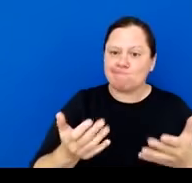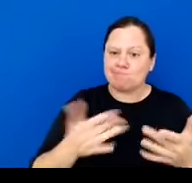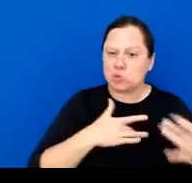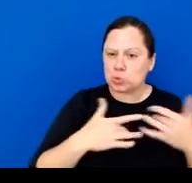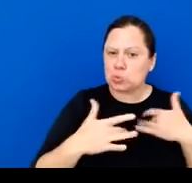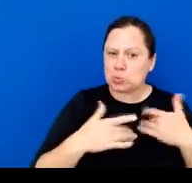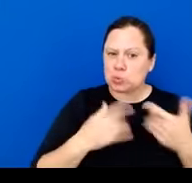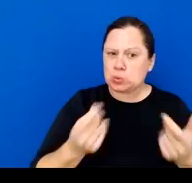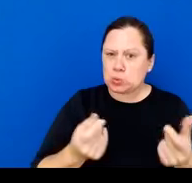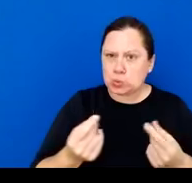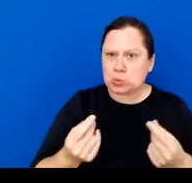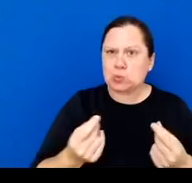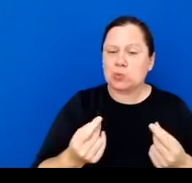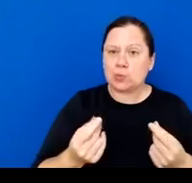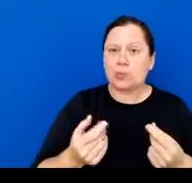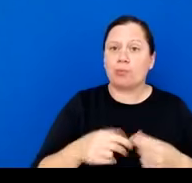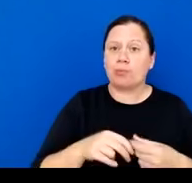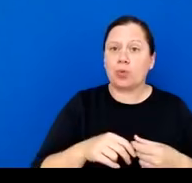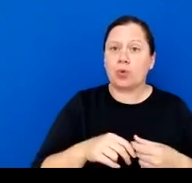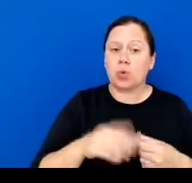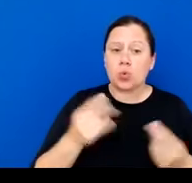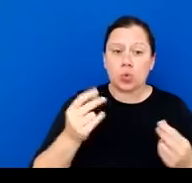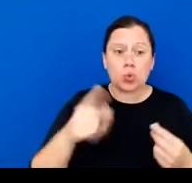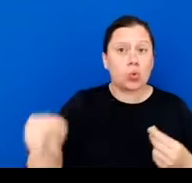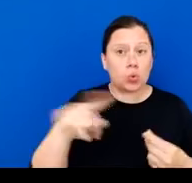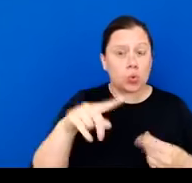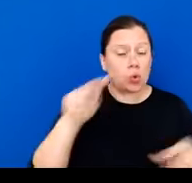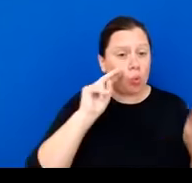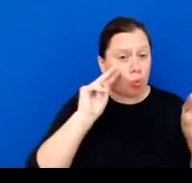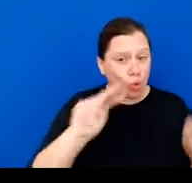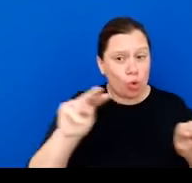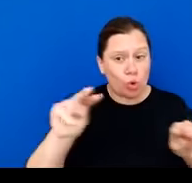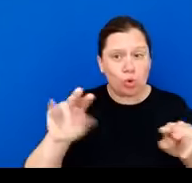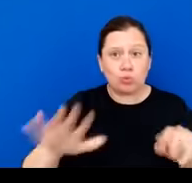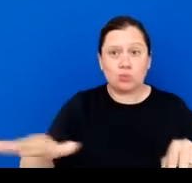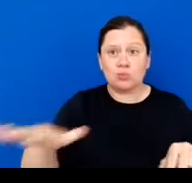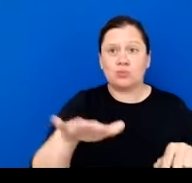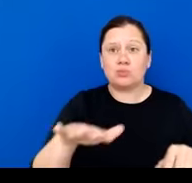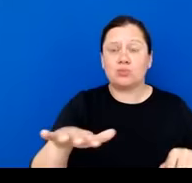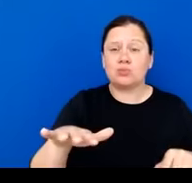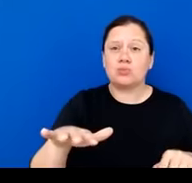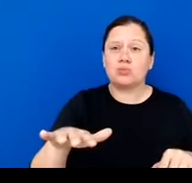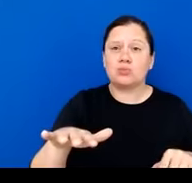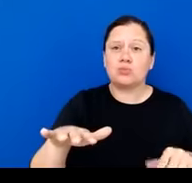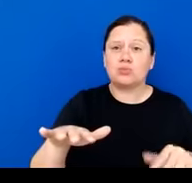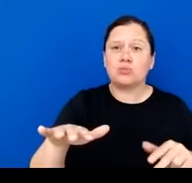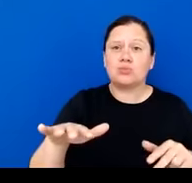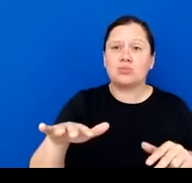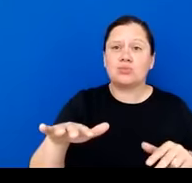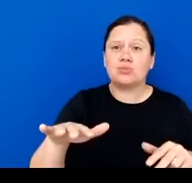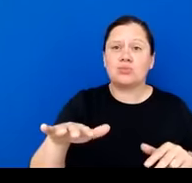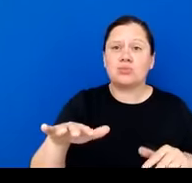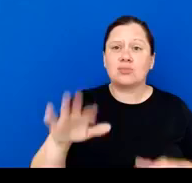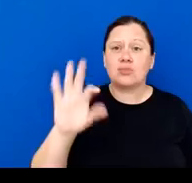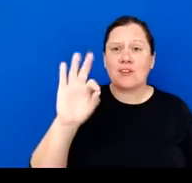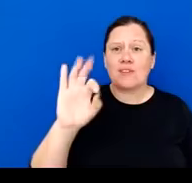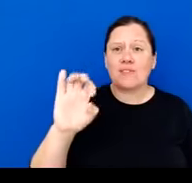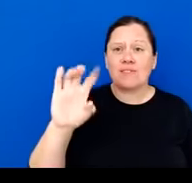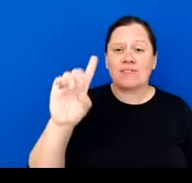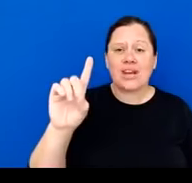the burn scar areas please follow weather.gov Portland they would be the ones to issue a flash flood watch there